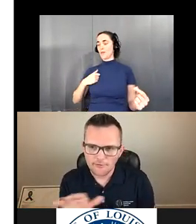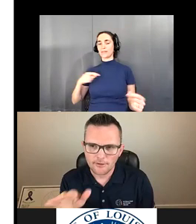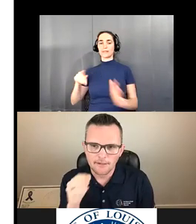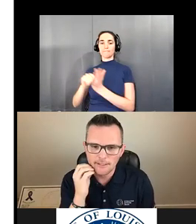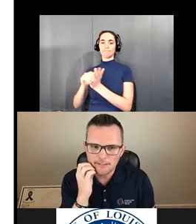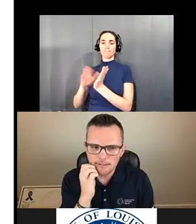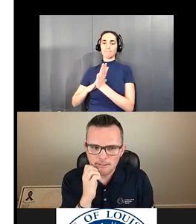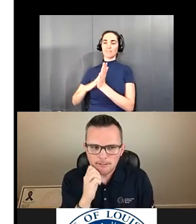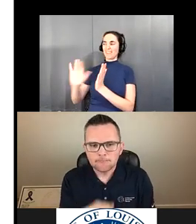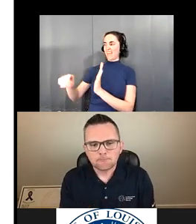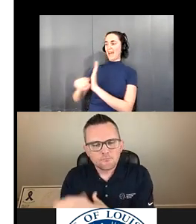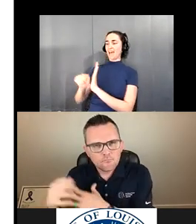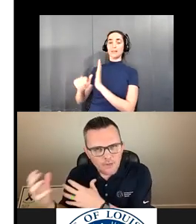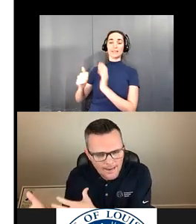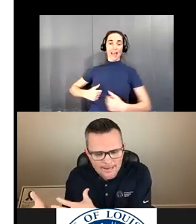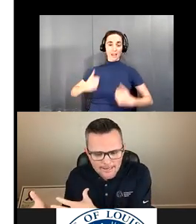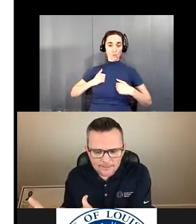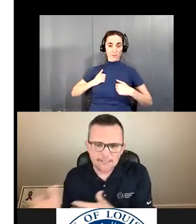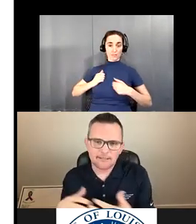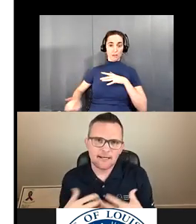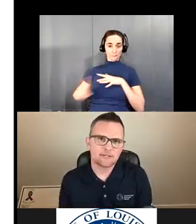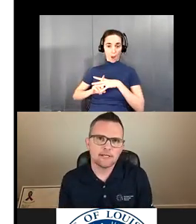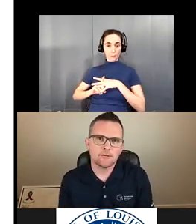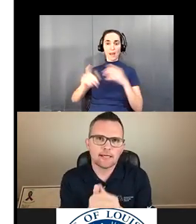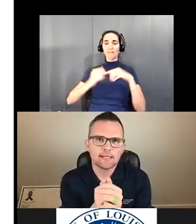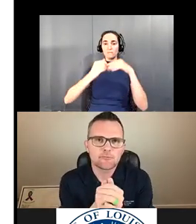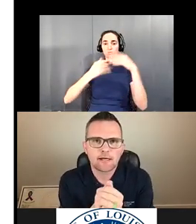on that list. 15:42:42 And it allows them when they dispatch